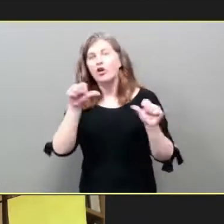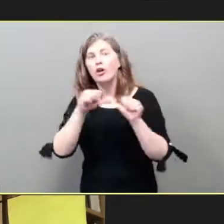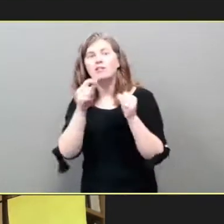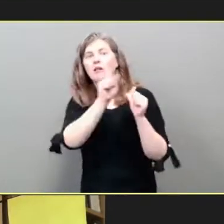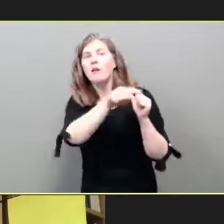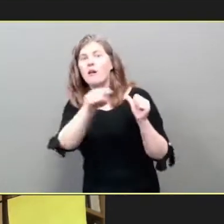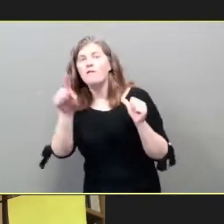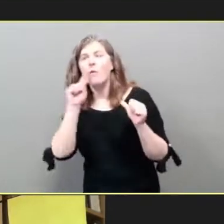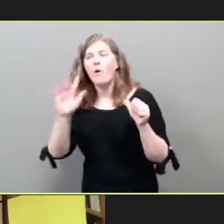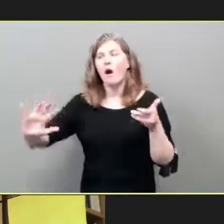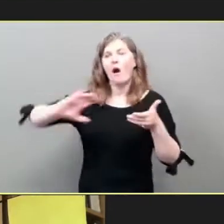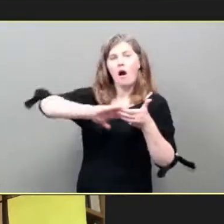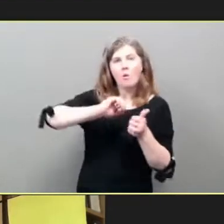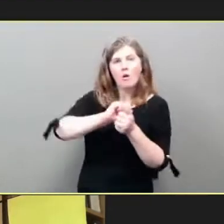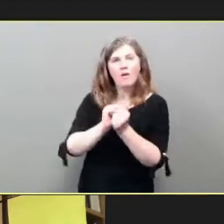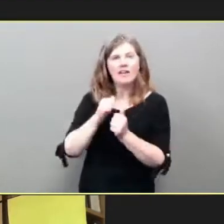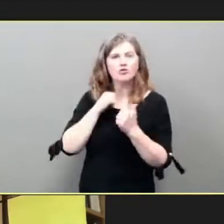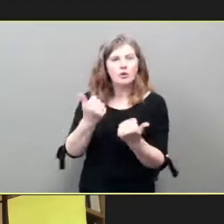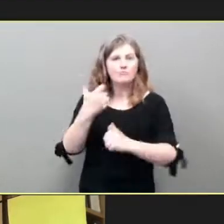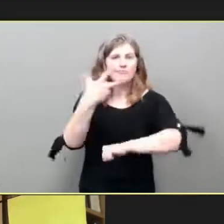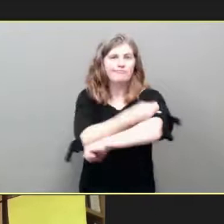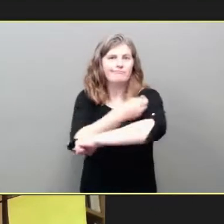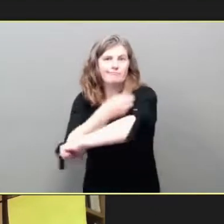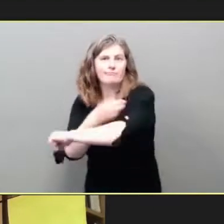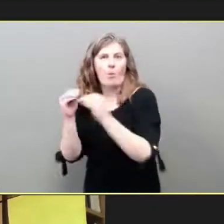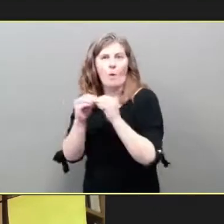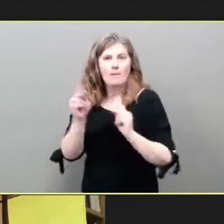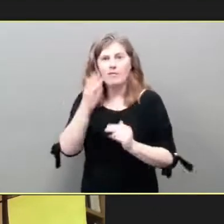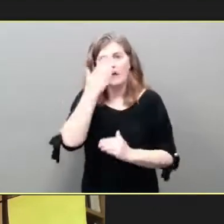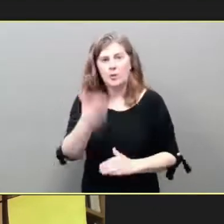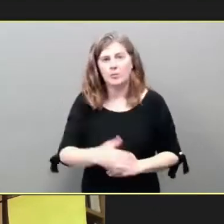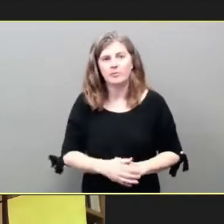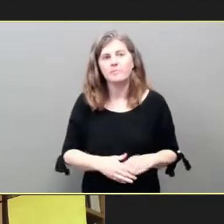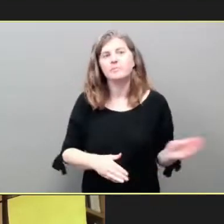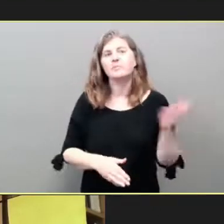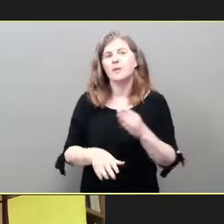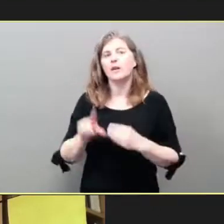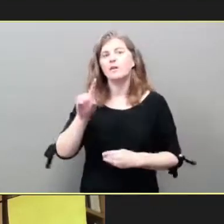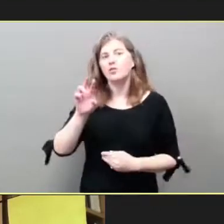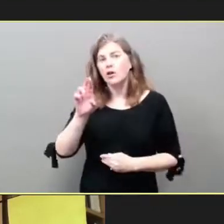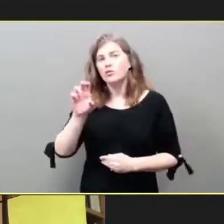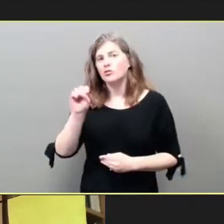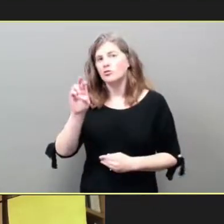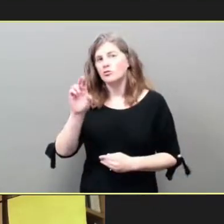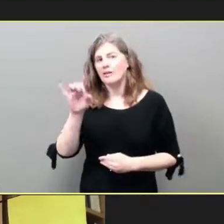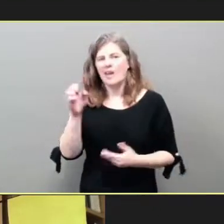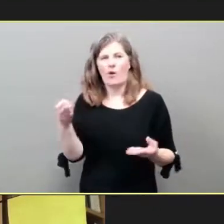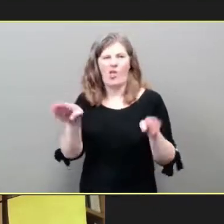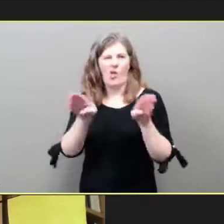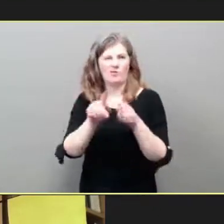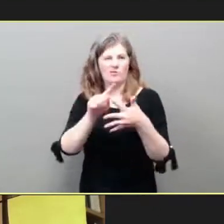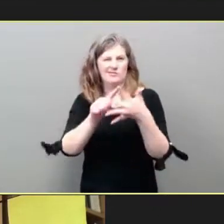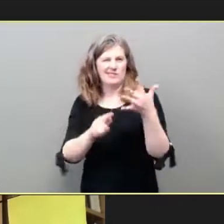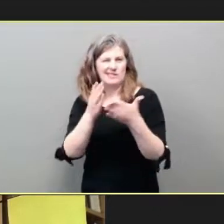with us to get shots and arms. Yeah I would just close a couple of things. Just really appreciate the